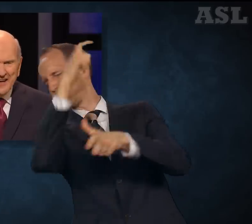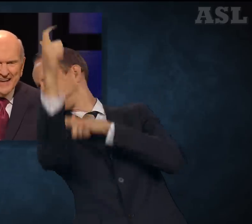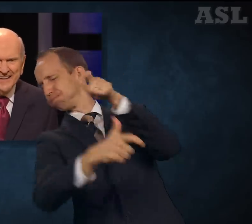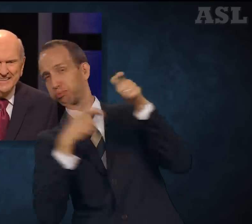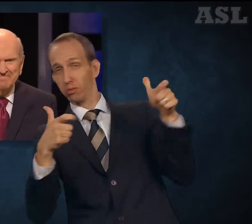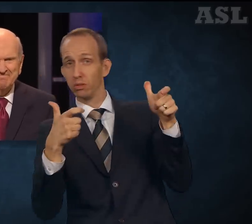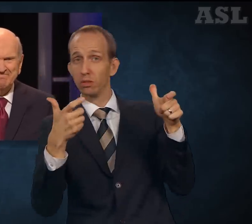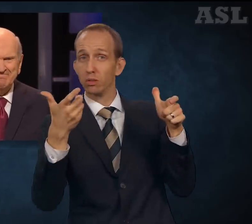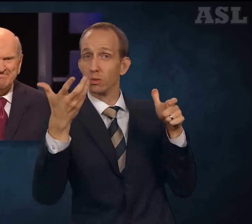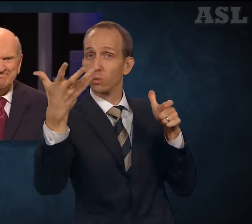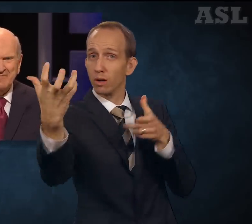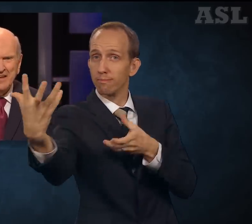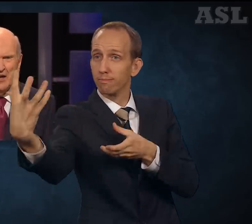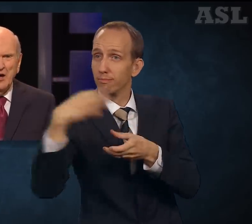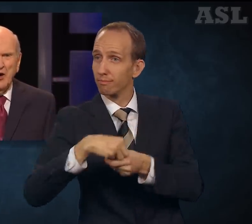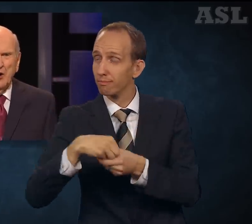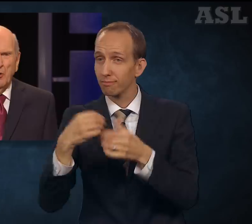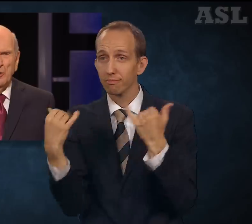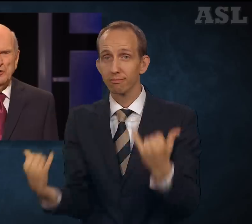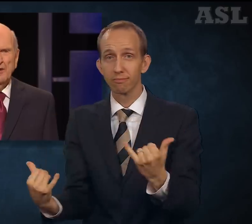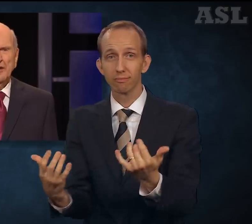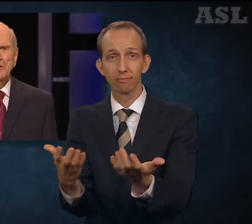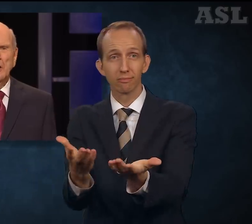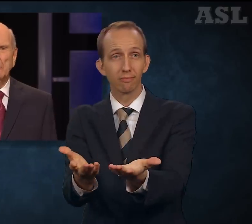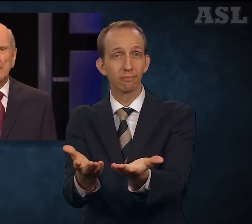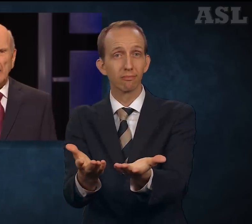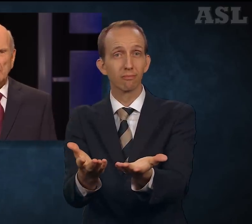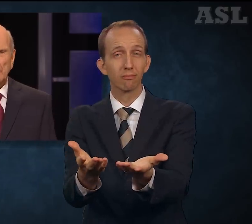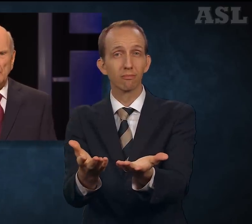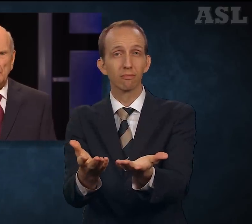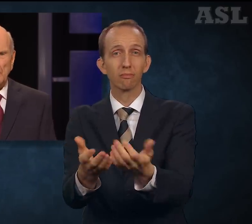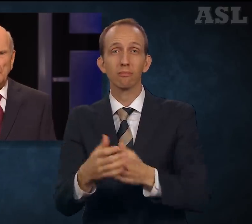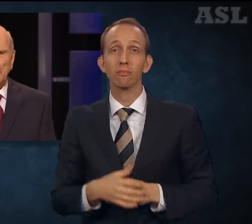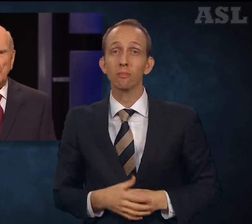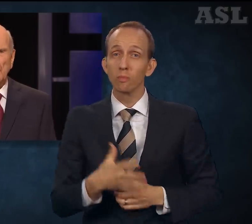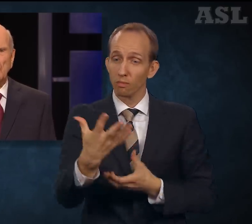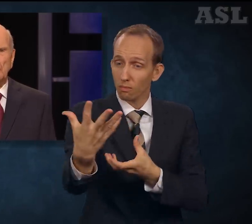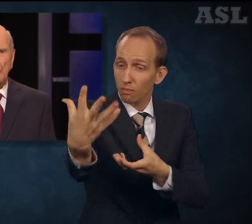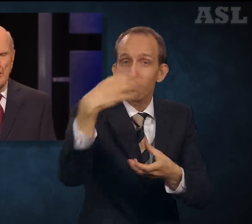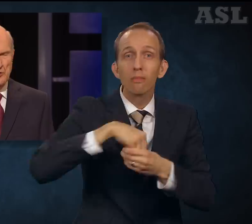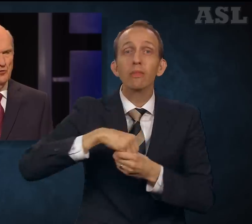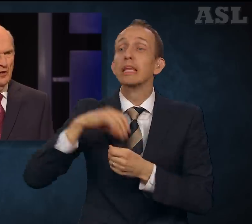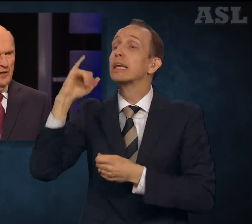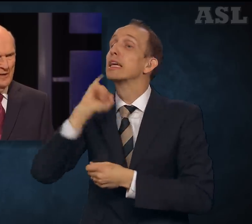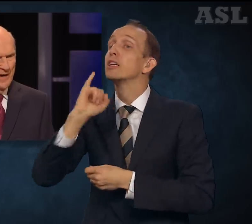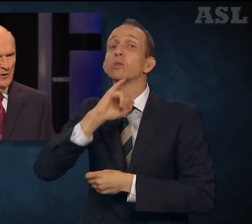GREATEST WORK ON THE EARTH TODAY?